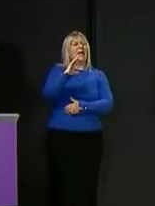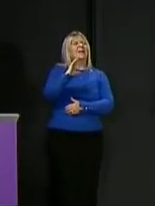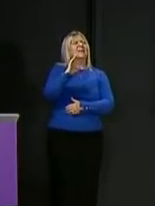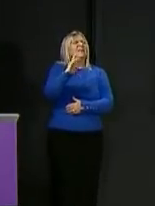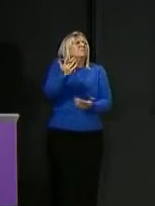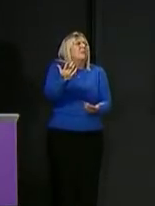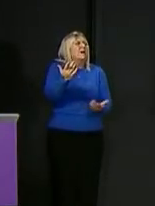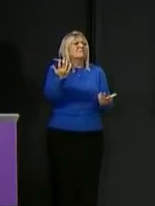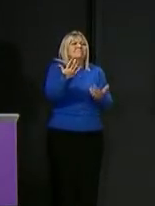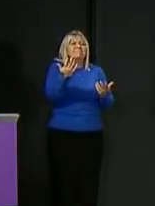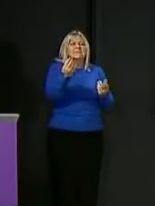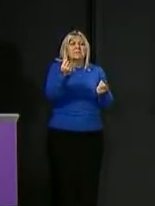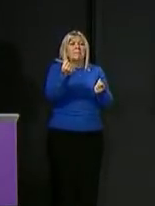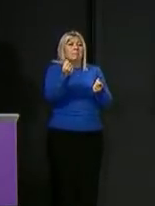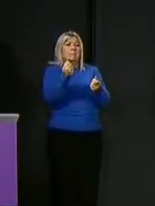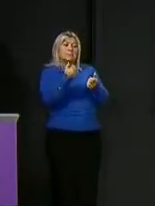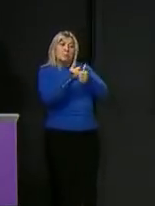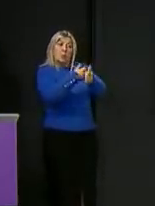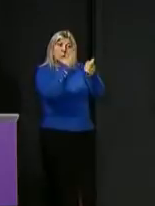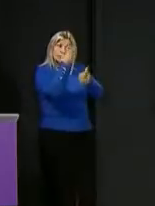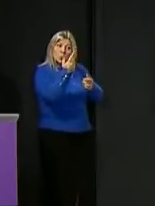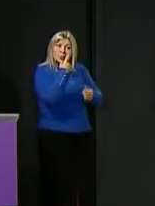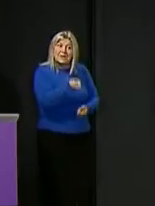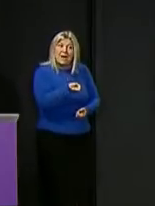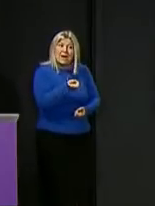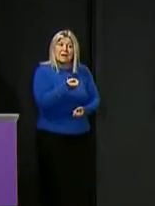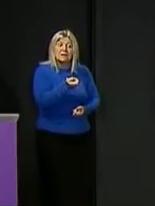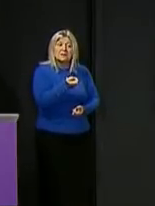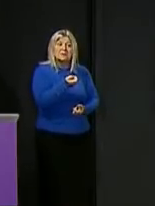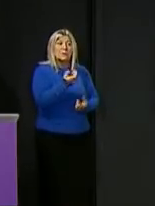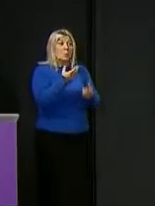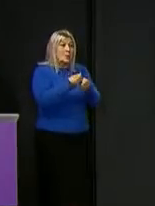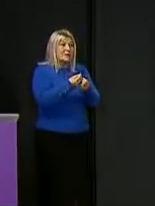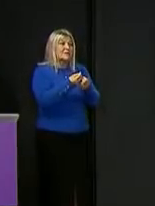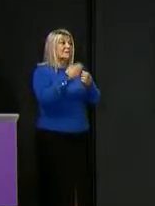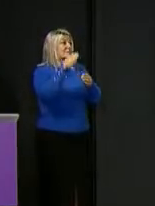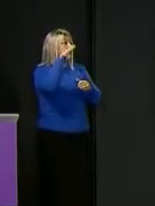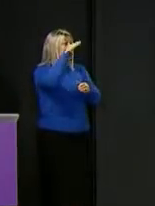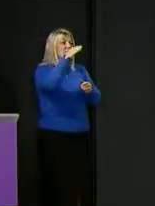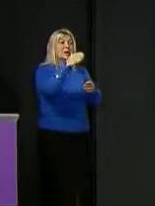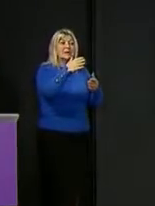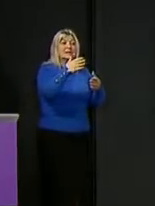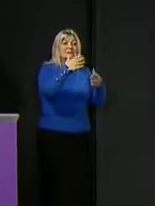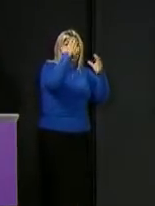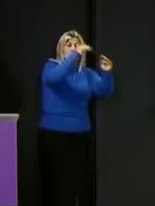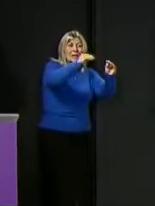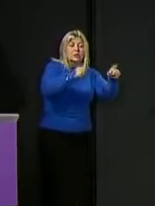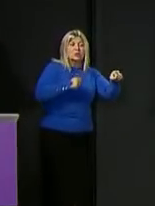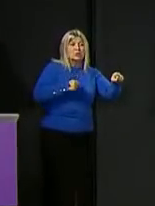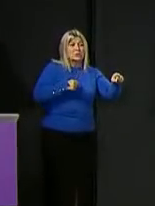outdoor education, they say if that doesn't happen their business will crumble. Can you hold out